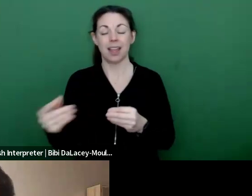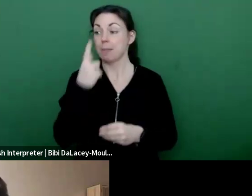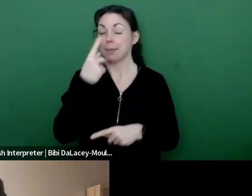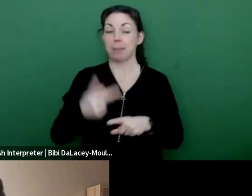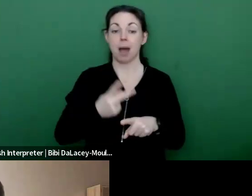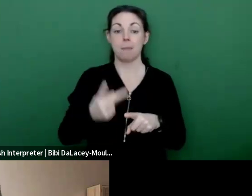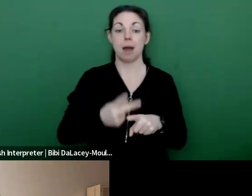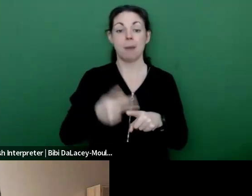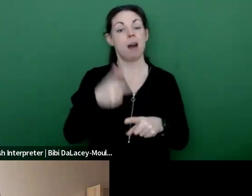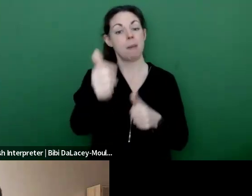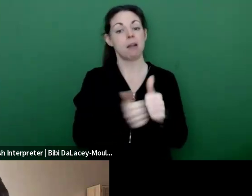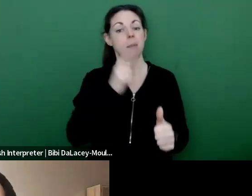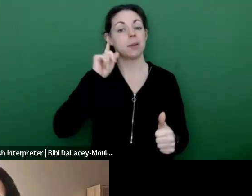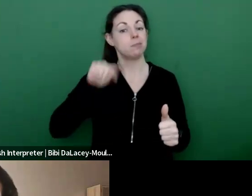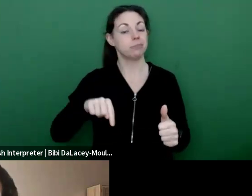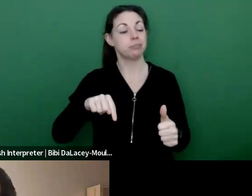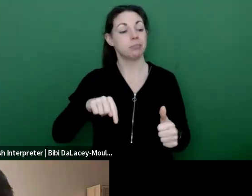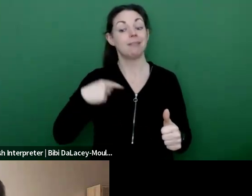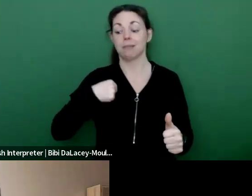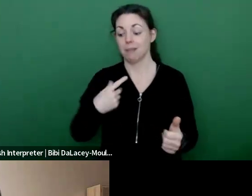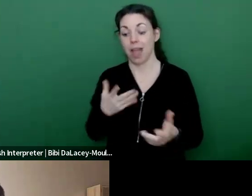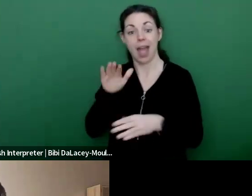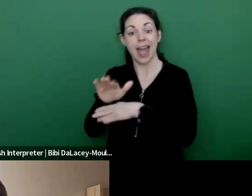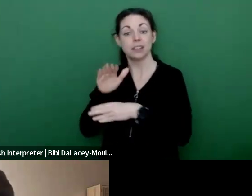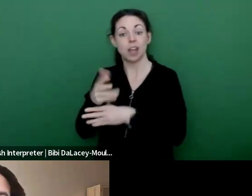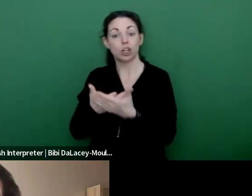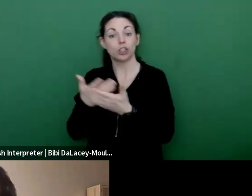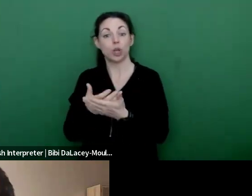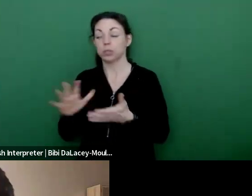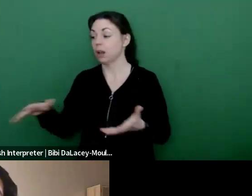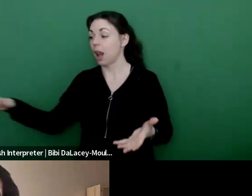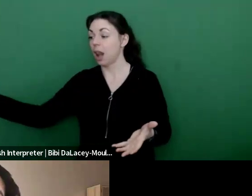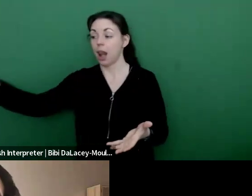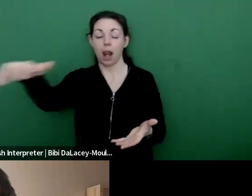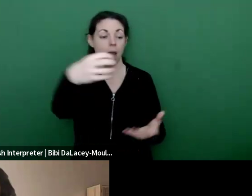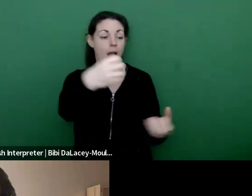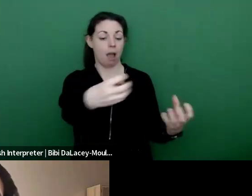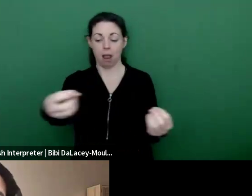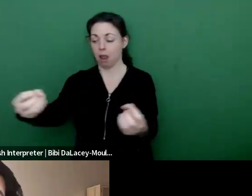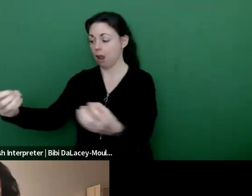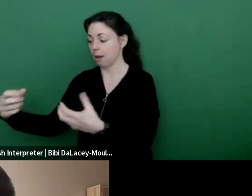but sometimes a consultant bringing that information together, analyzing what that means for the organization,